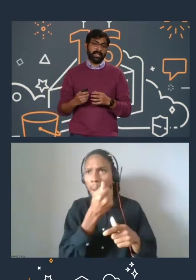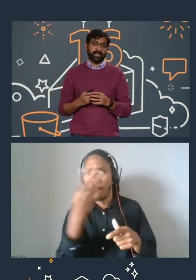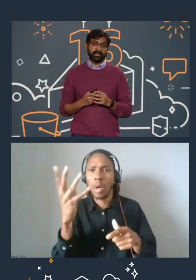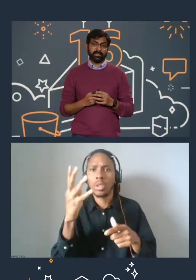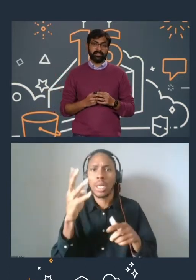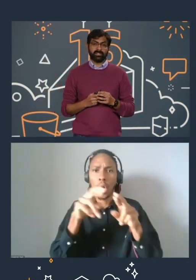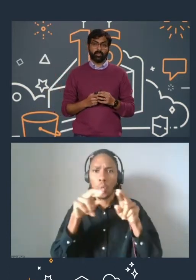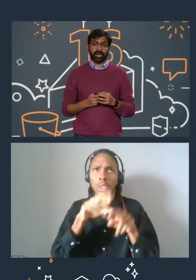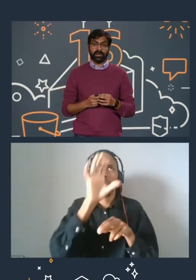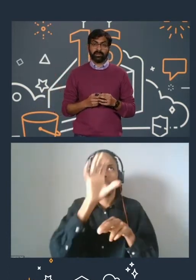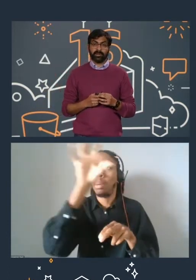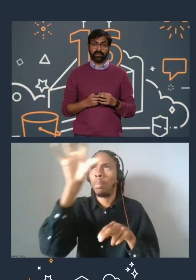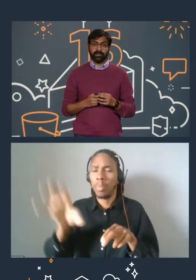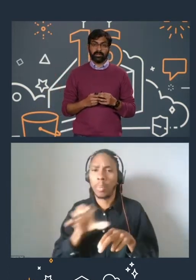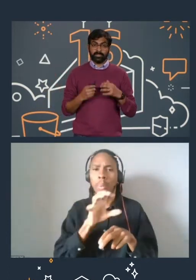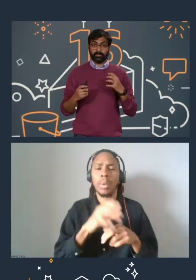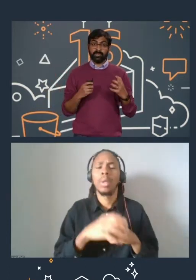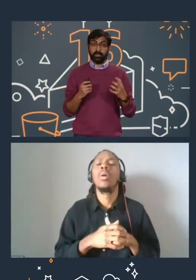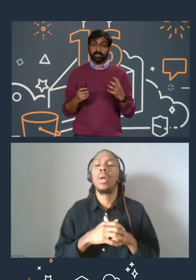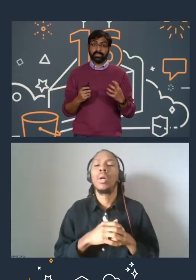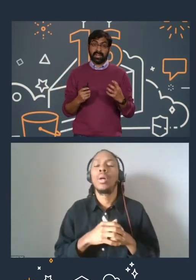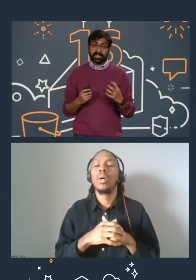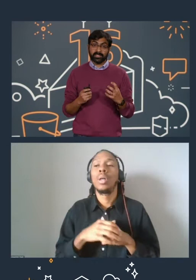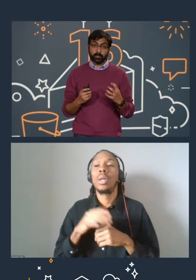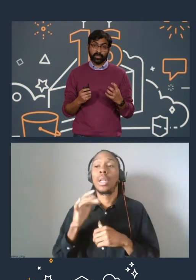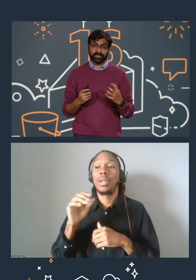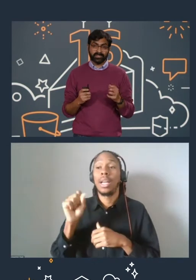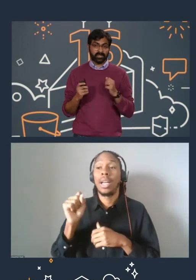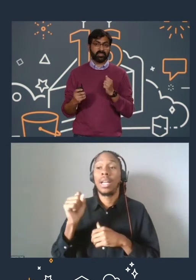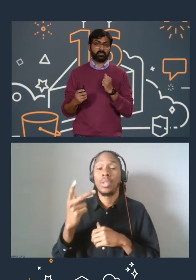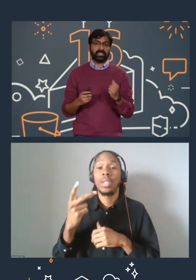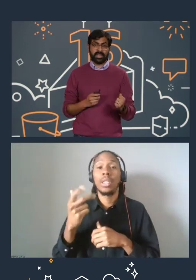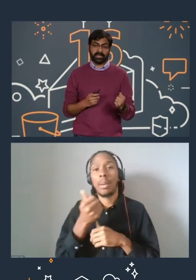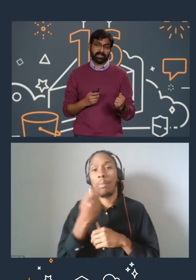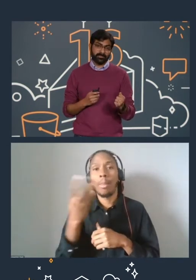And this is where S3 multi-region access points comes in really handy.